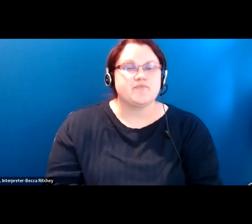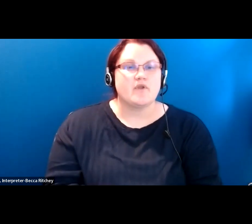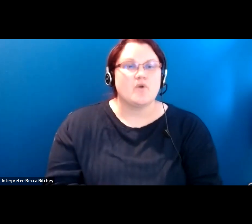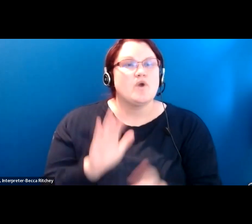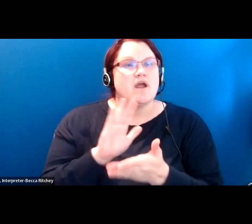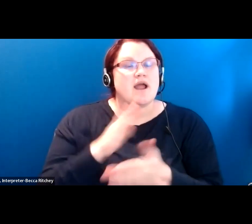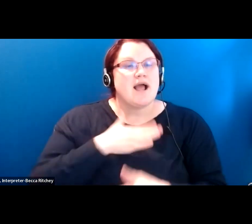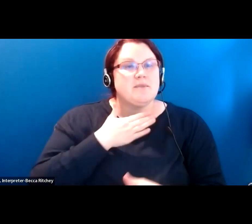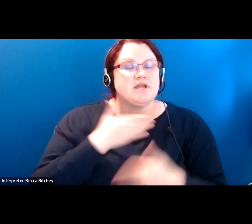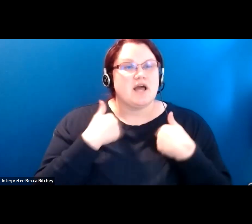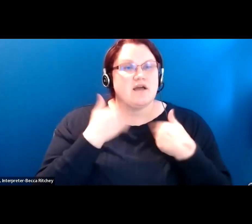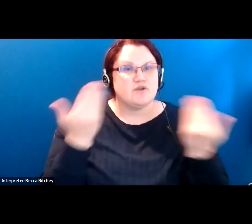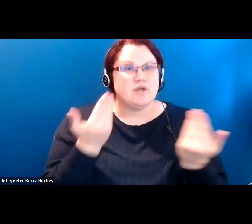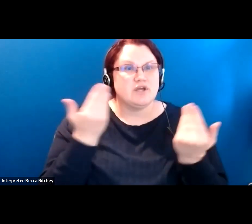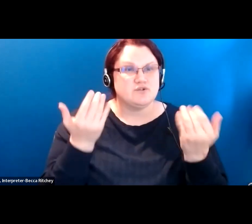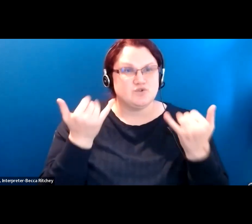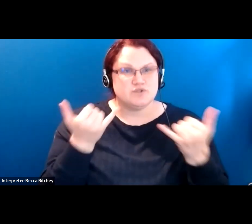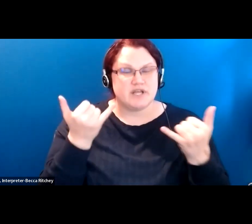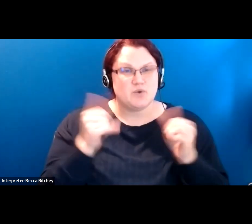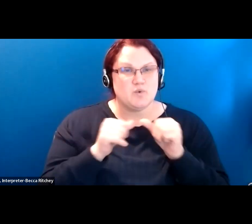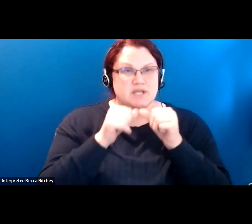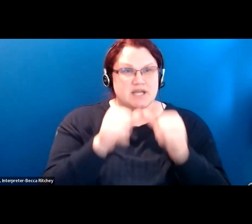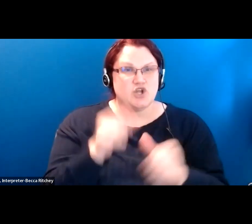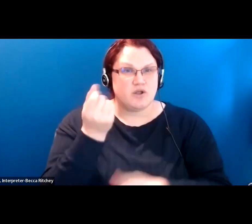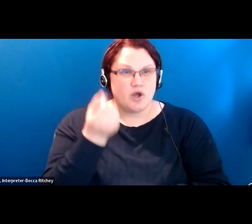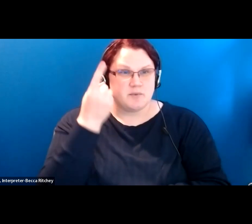all of you in attendance, as we continue the Comprehensive History webinar series.